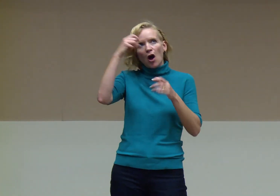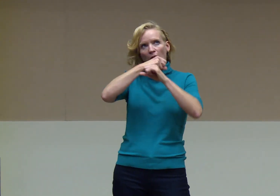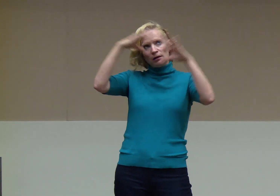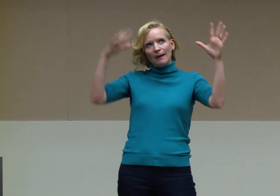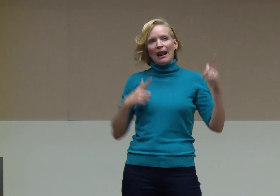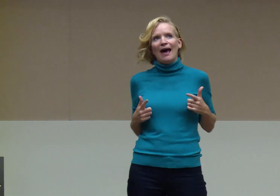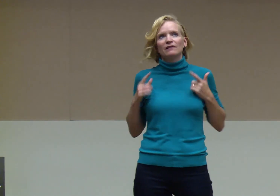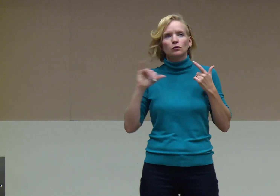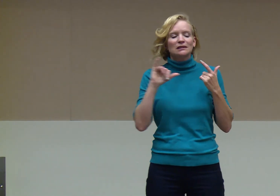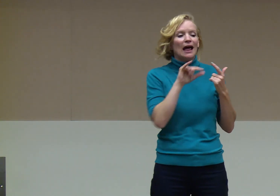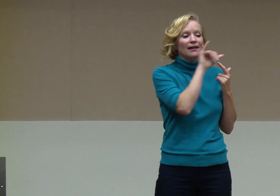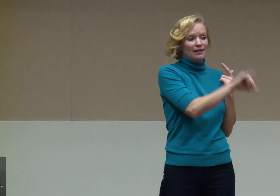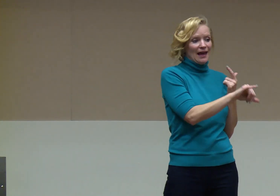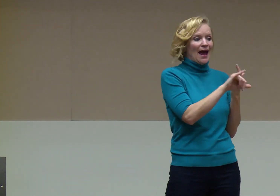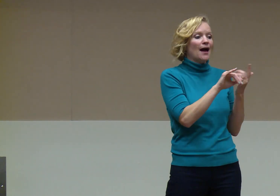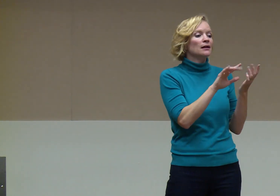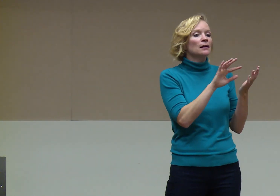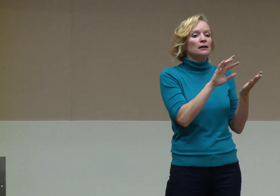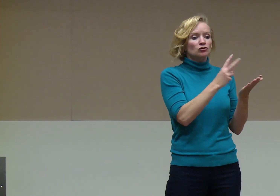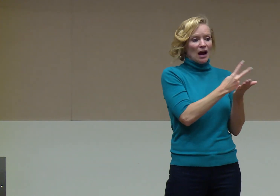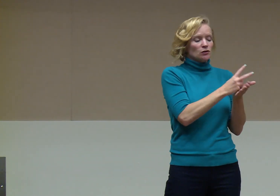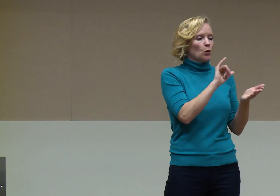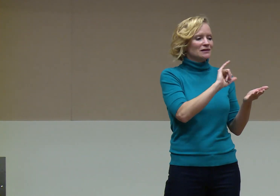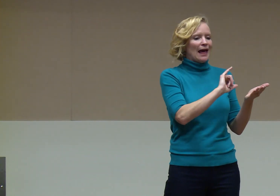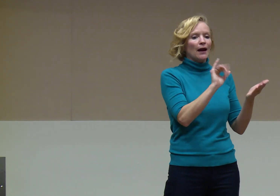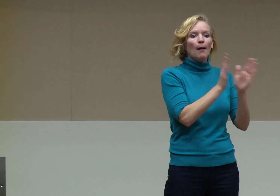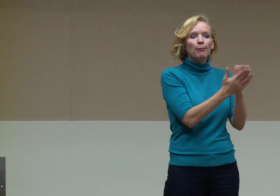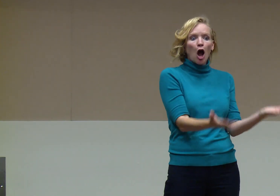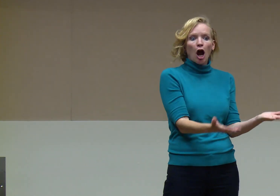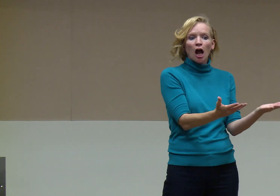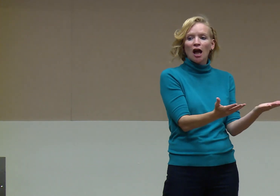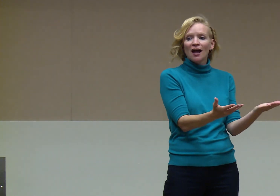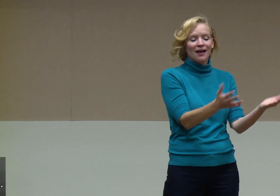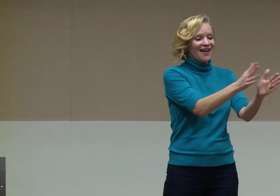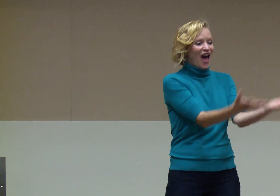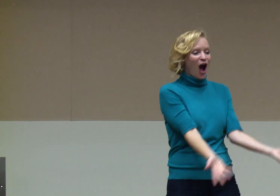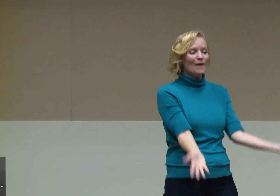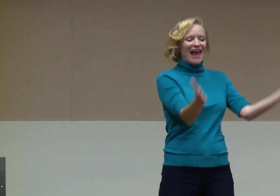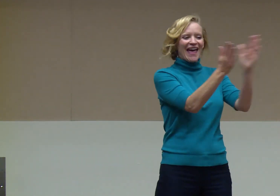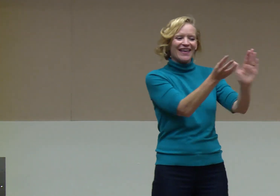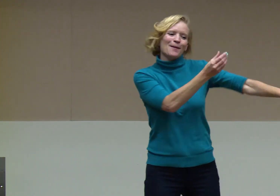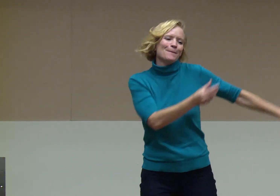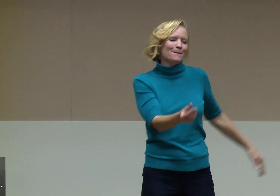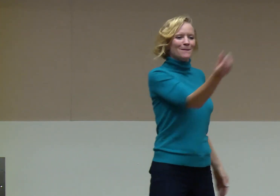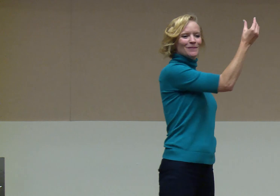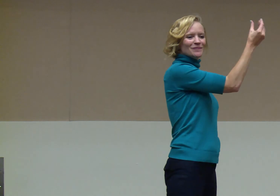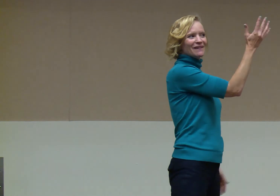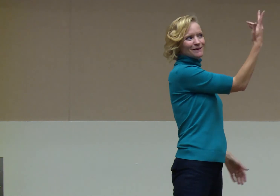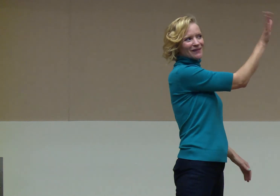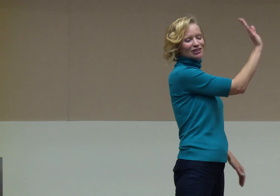I expected that my life to be, you know, like graduate school. Like, all right, after I finish that book,